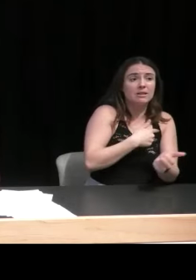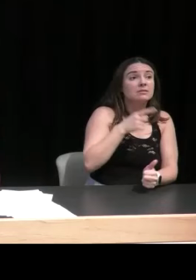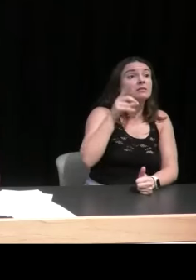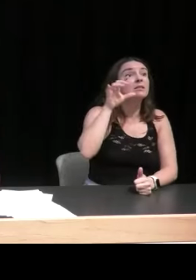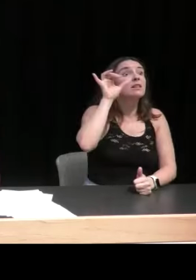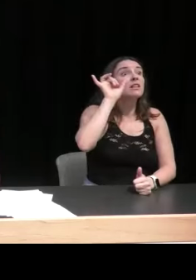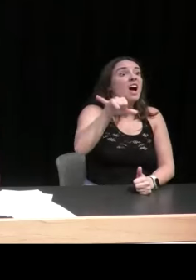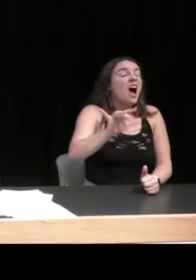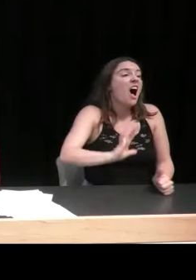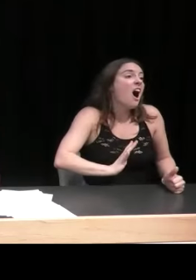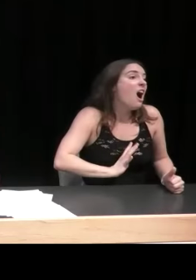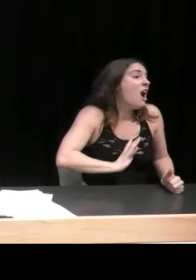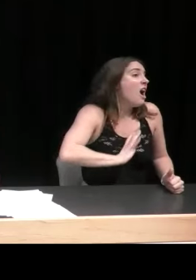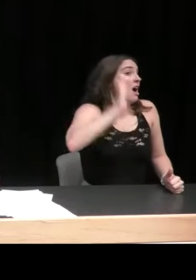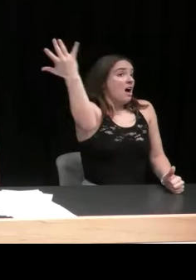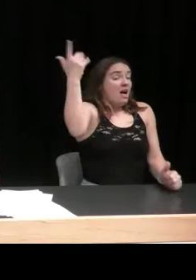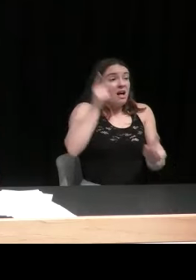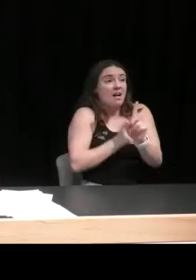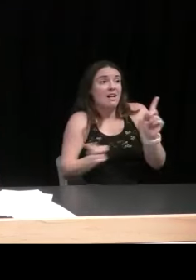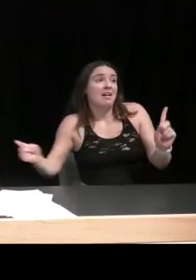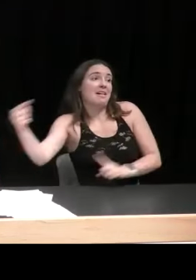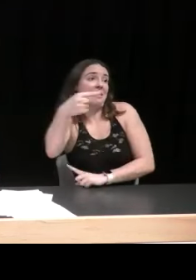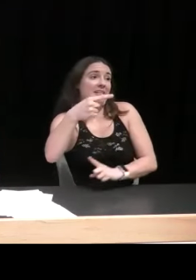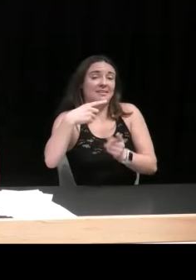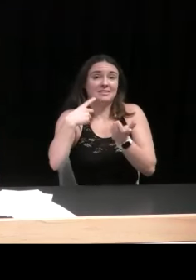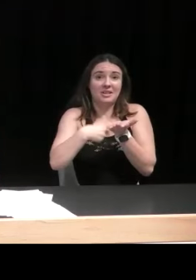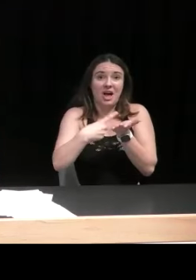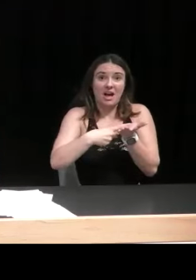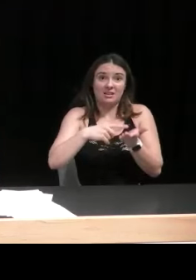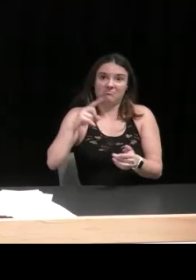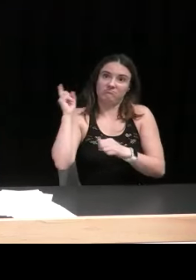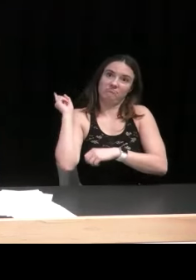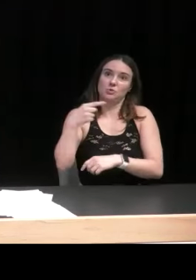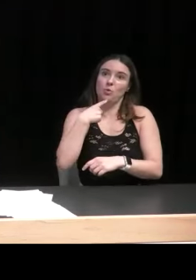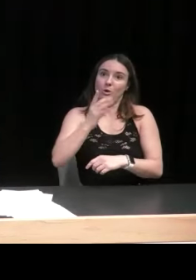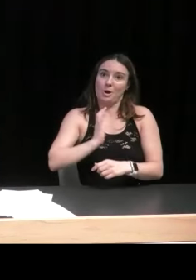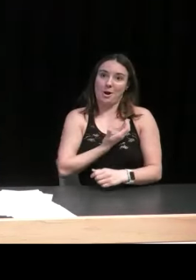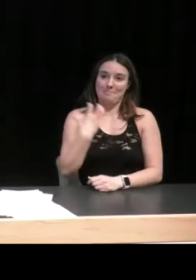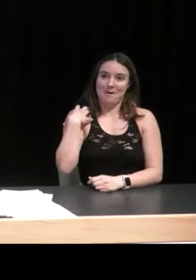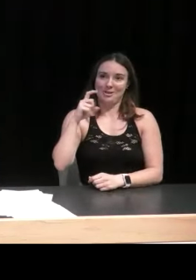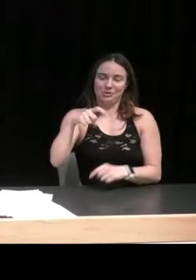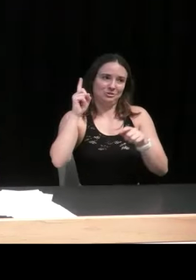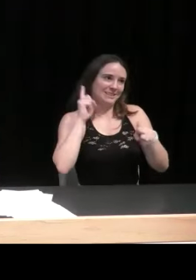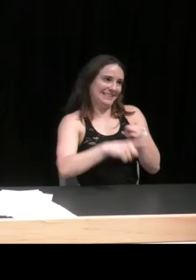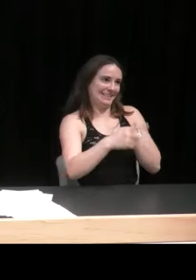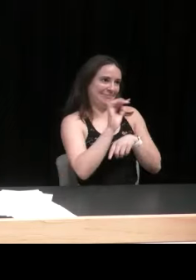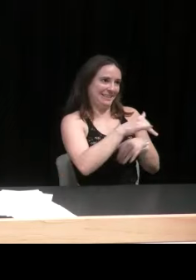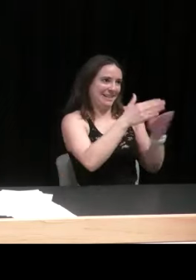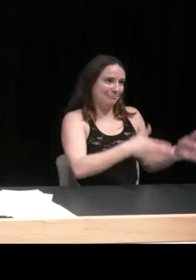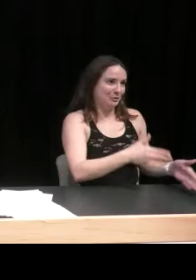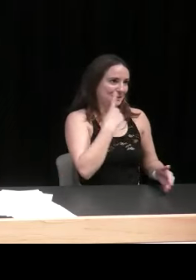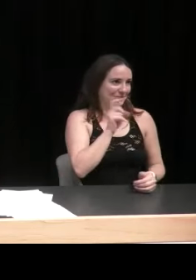saying hey can you share that policy with us and the hearing person um told our boss that